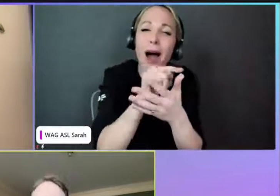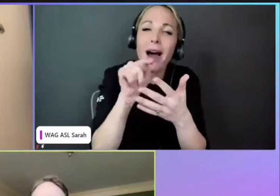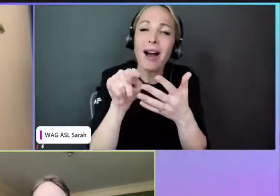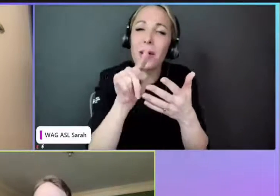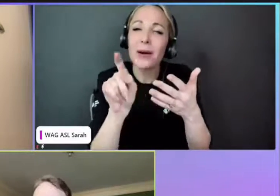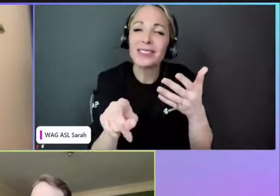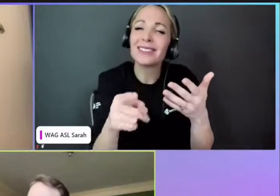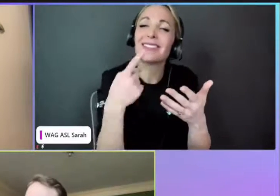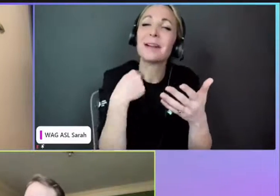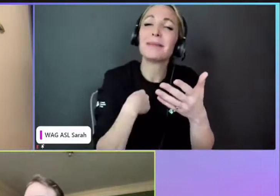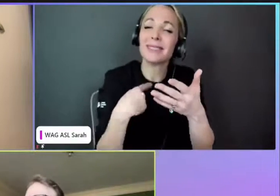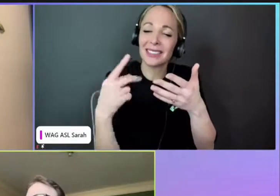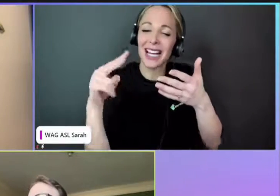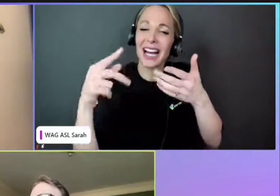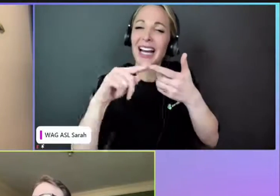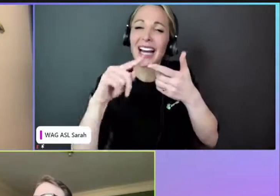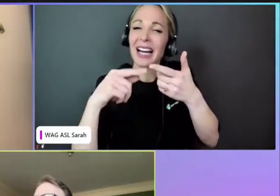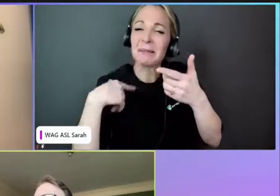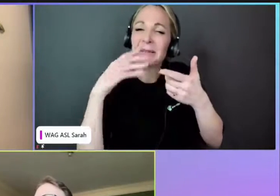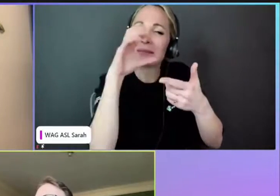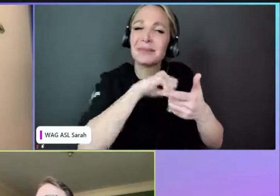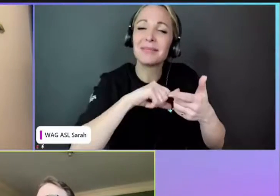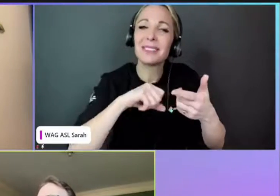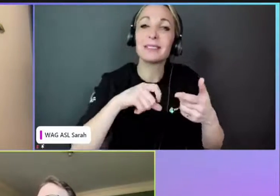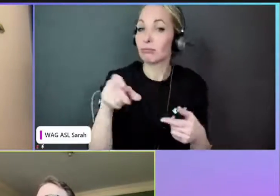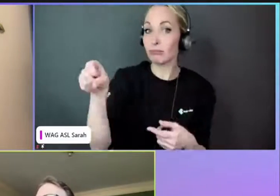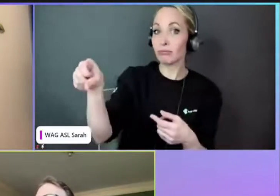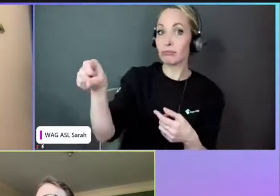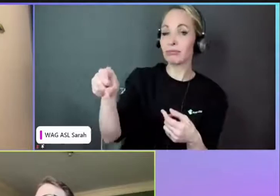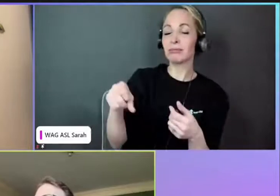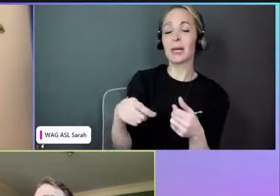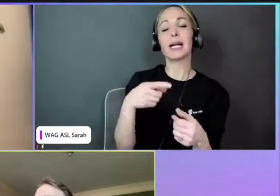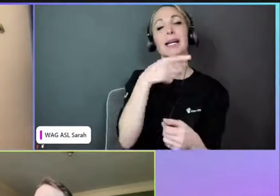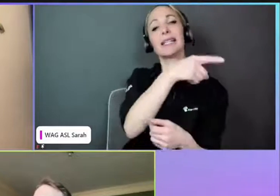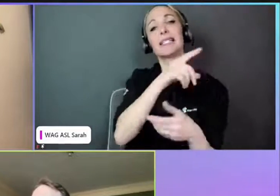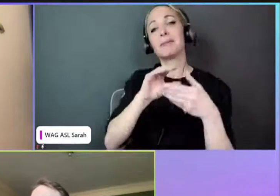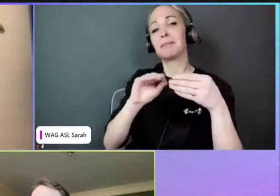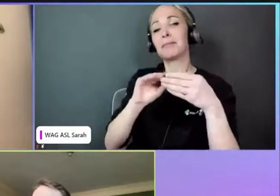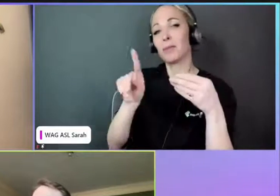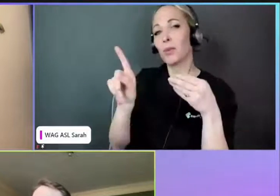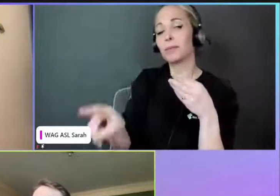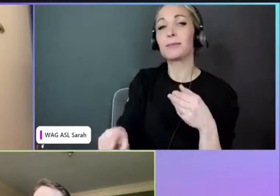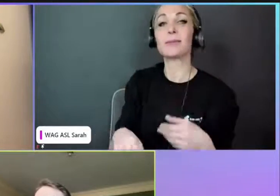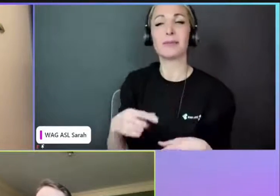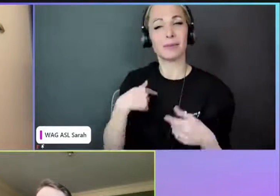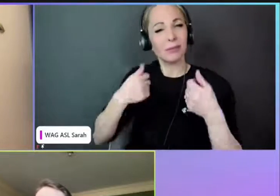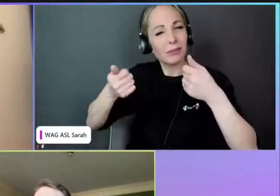For everyone, let's just go back through it. "I'm still trying to wrap my mind around what this technology is.